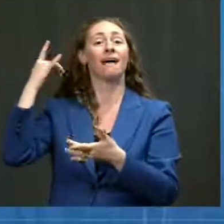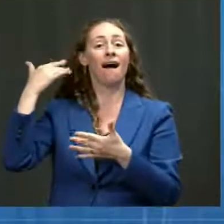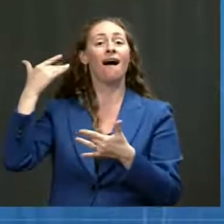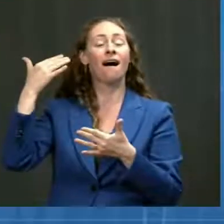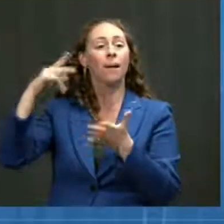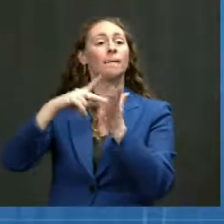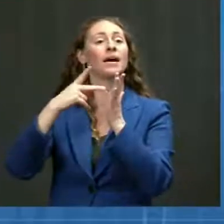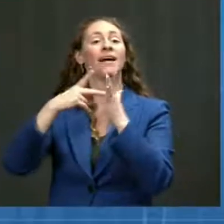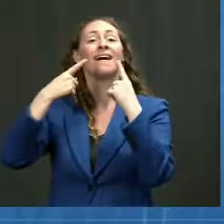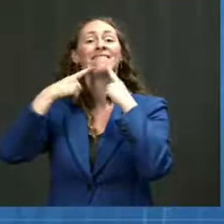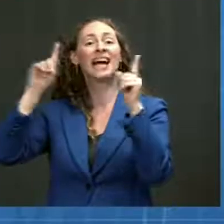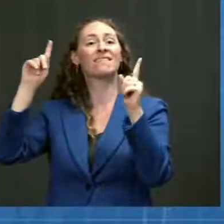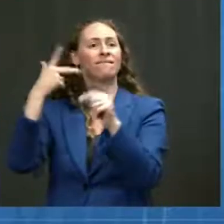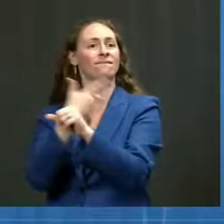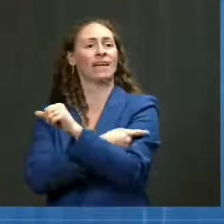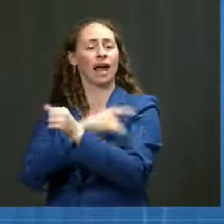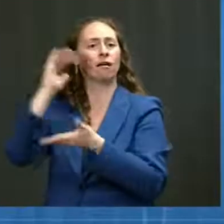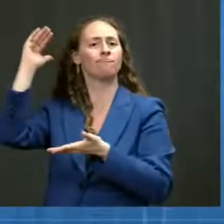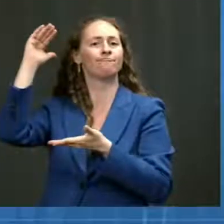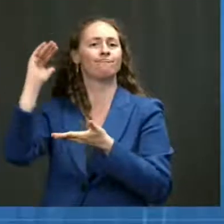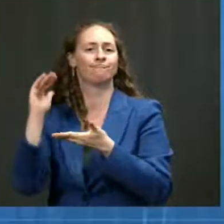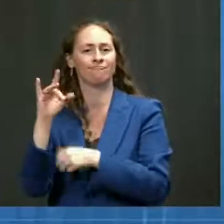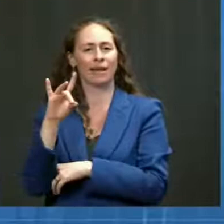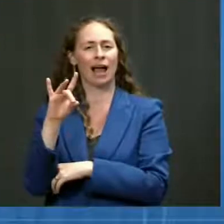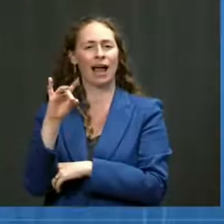IN THE LATER MONTHS, FURTHER FROM VACCINATION, VACCINE